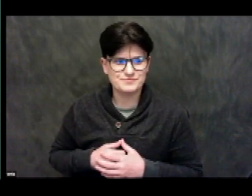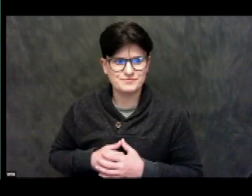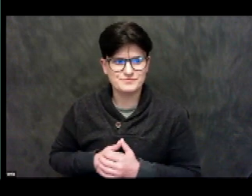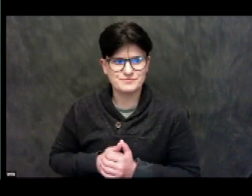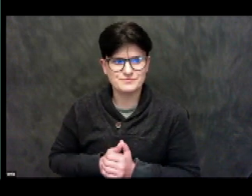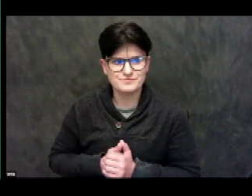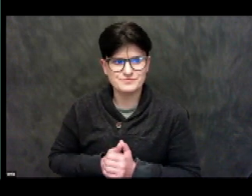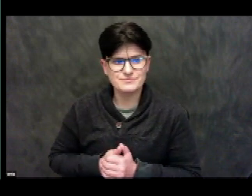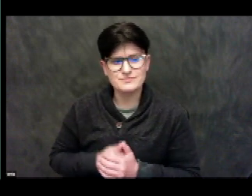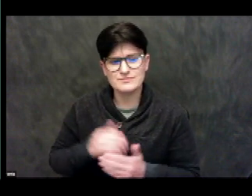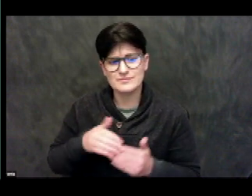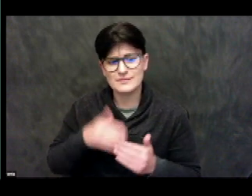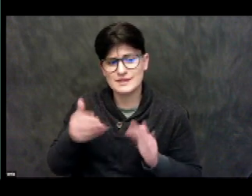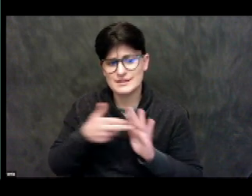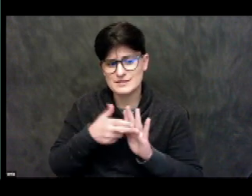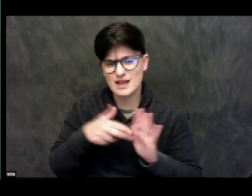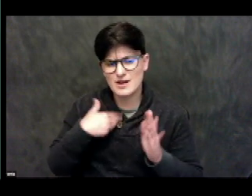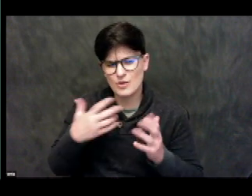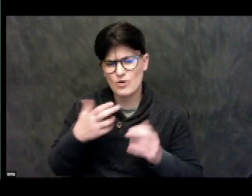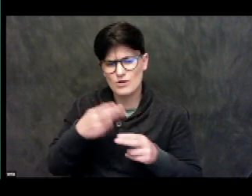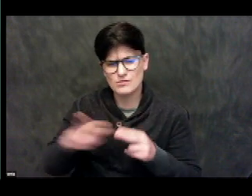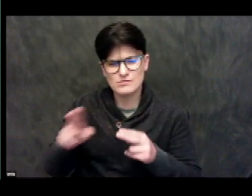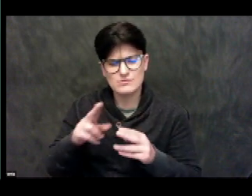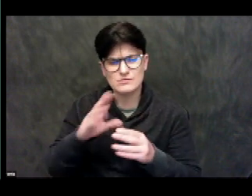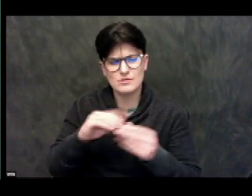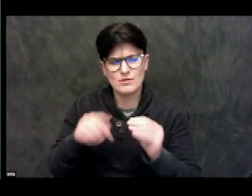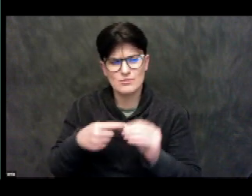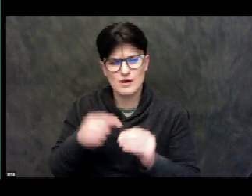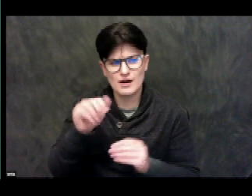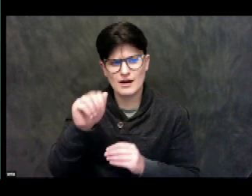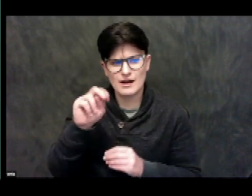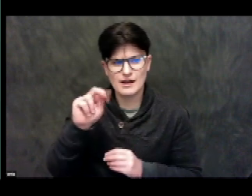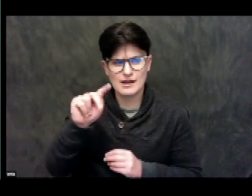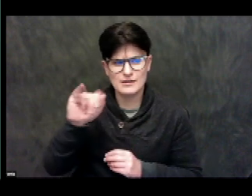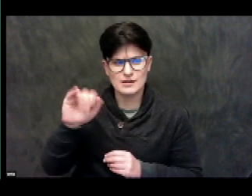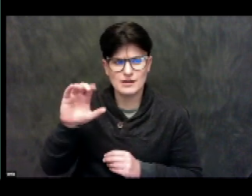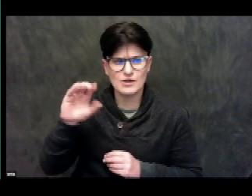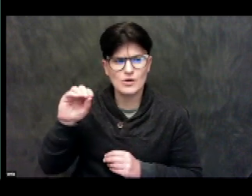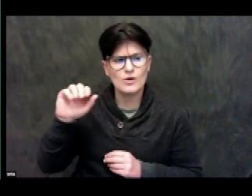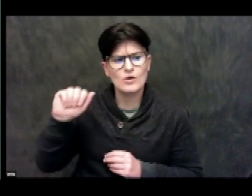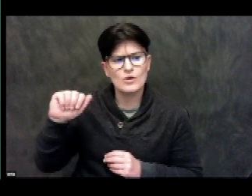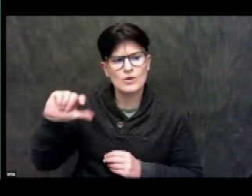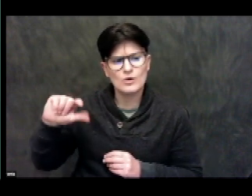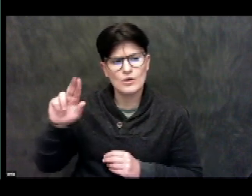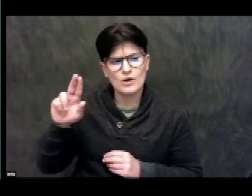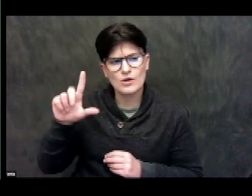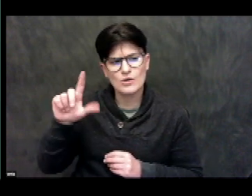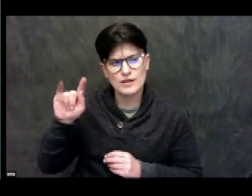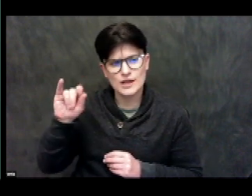wanted to talk quickly about anticoagulation because Lauren also brought it up. And this is an evolving topic, honestly.